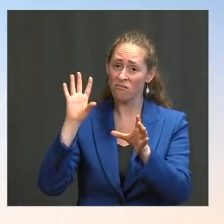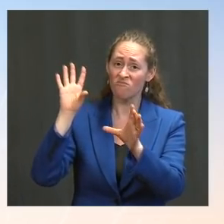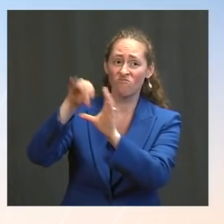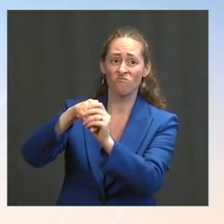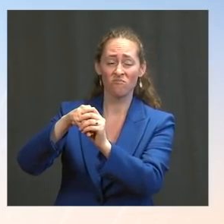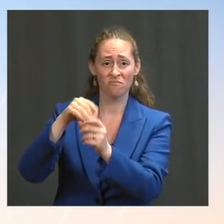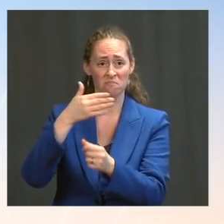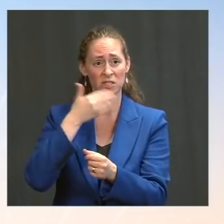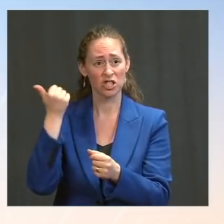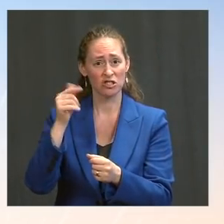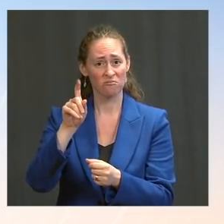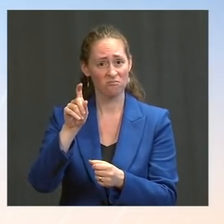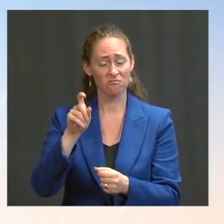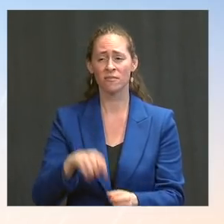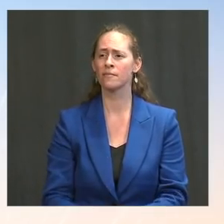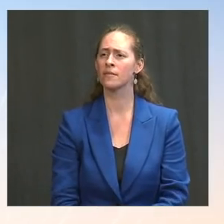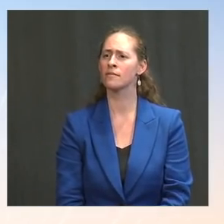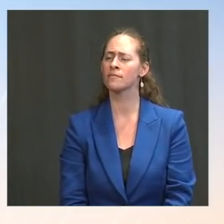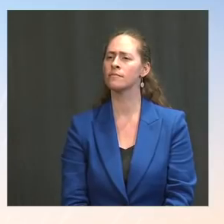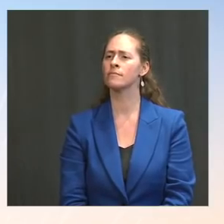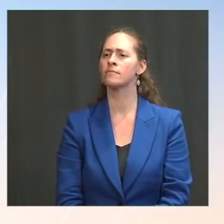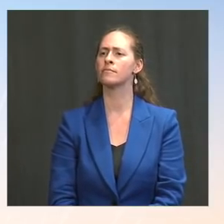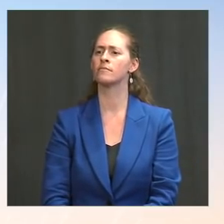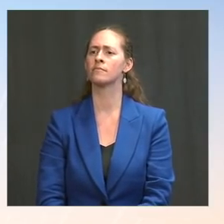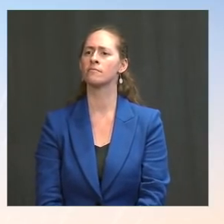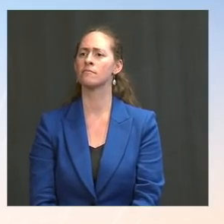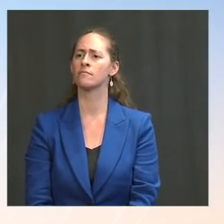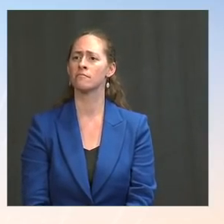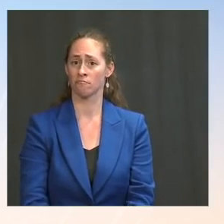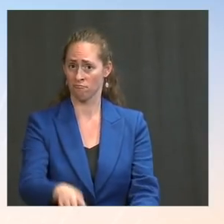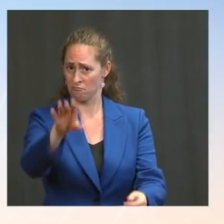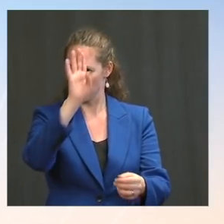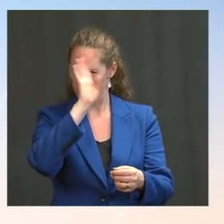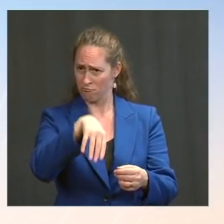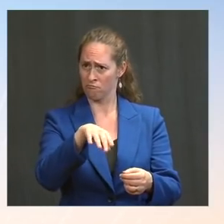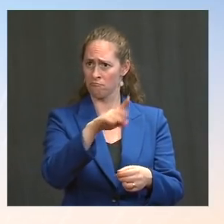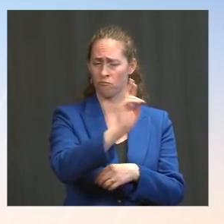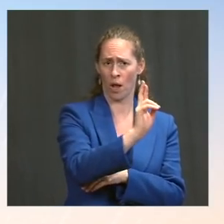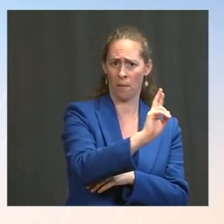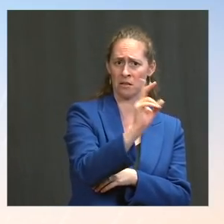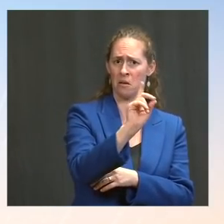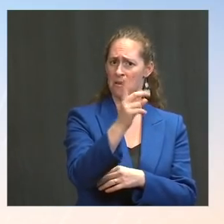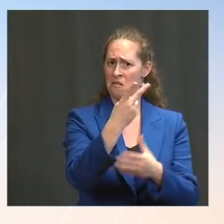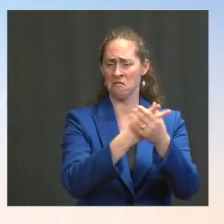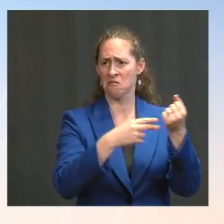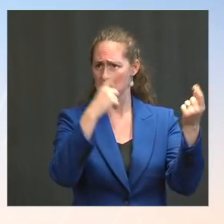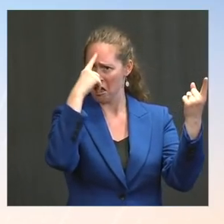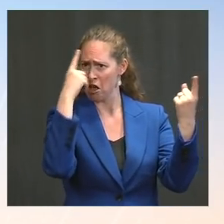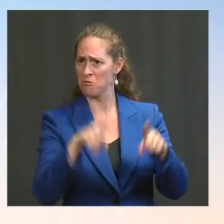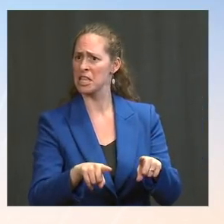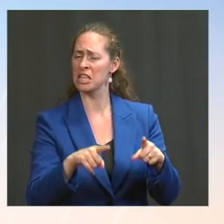what the administration's response to that is. And also, how pivotal is this IRS component to paying for the President's infrastructure plan?